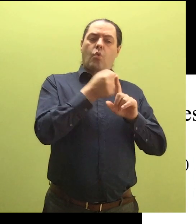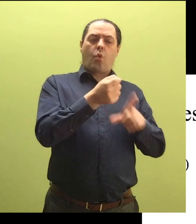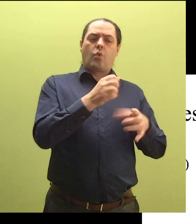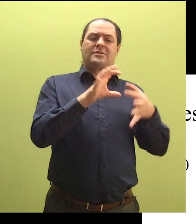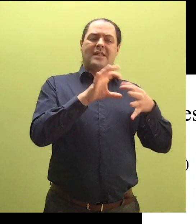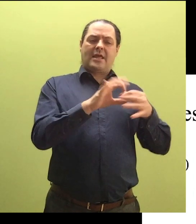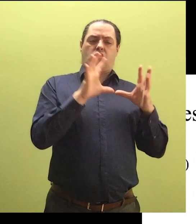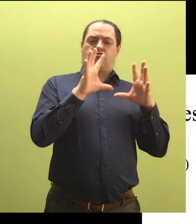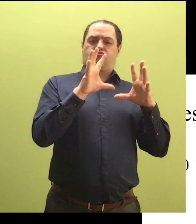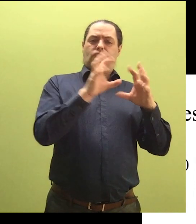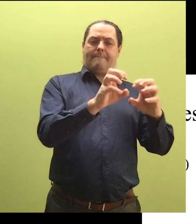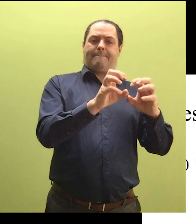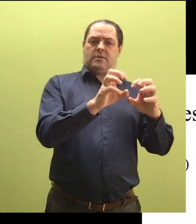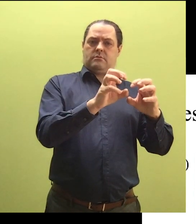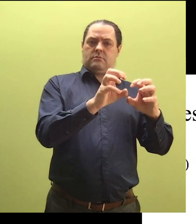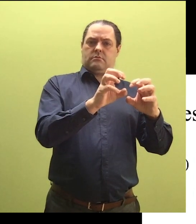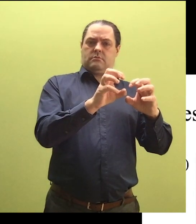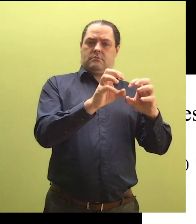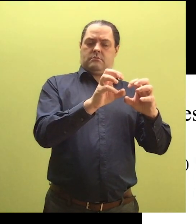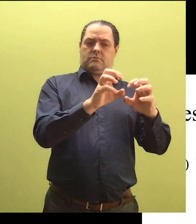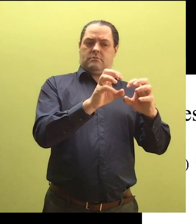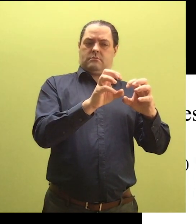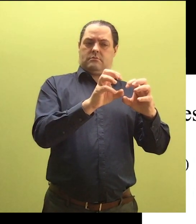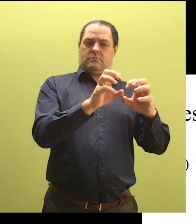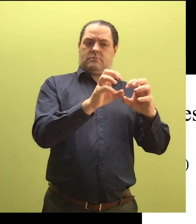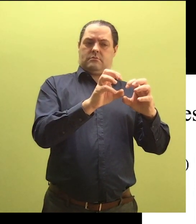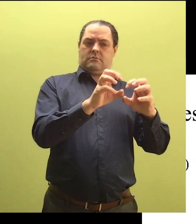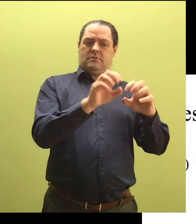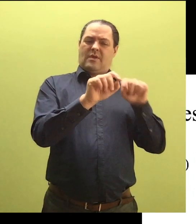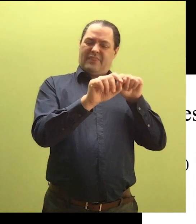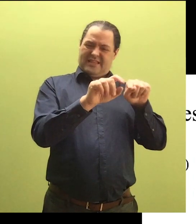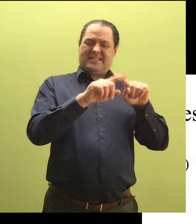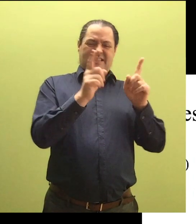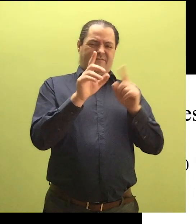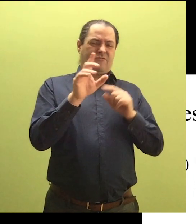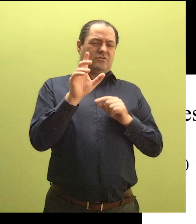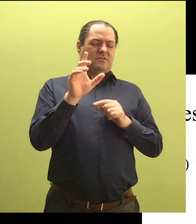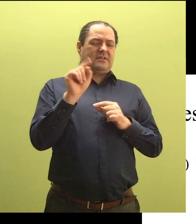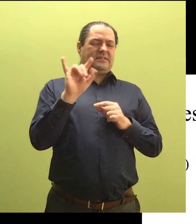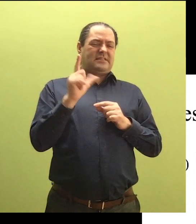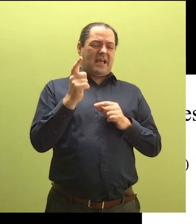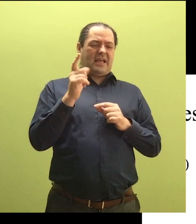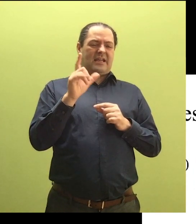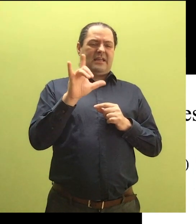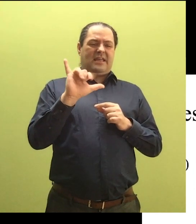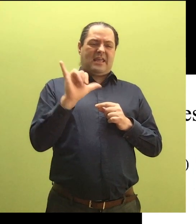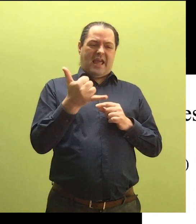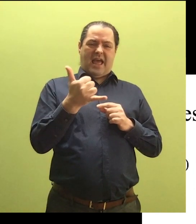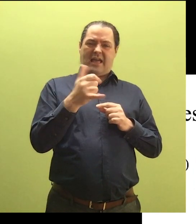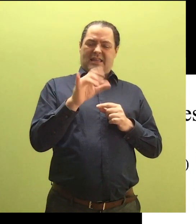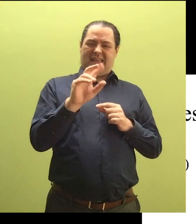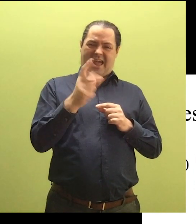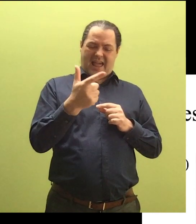grabbing handling classifier. 23 goes against Tang & Yang's observation that relic causal events expressed with an